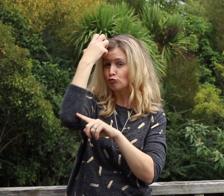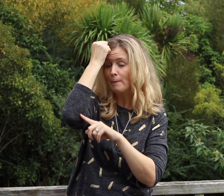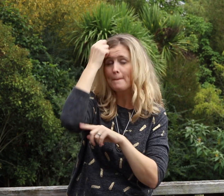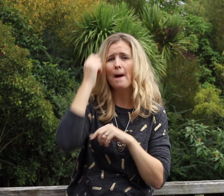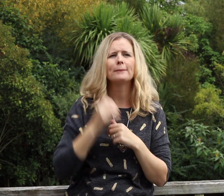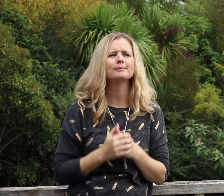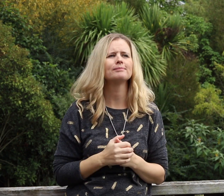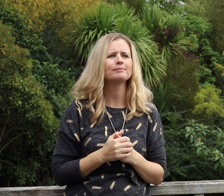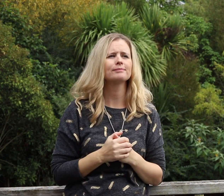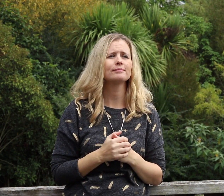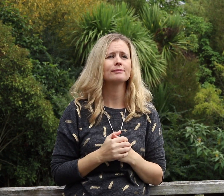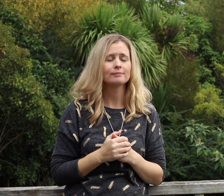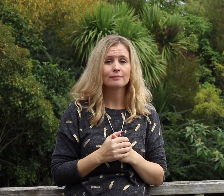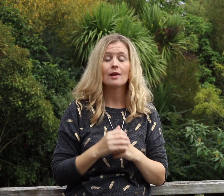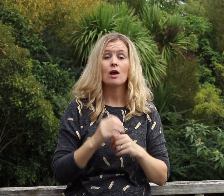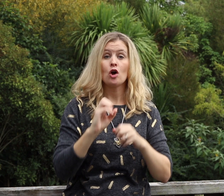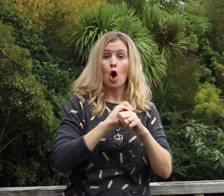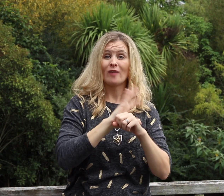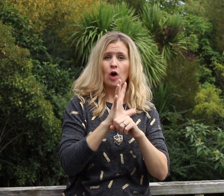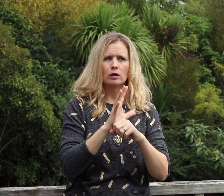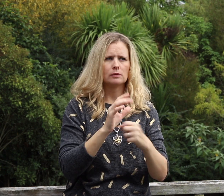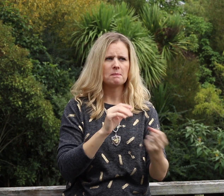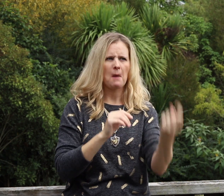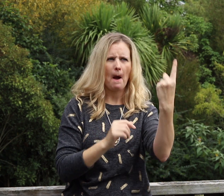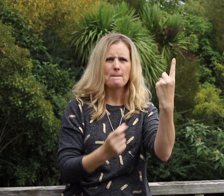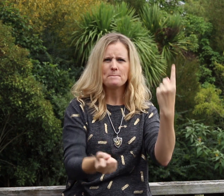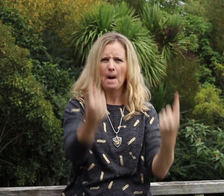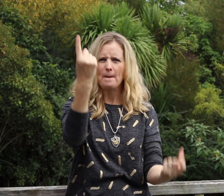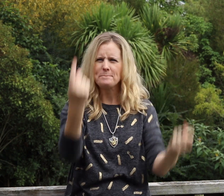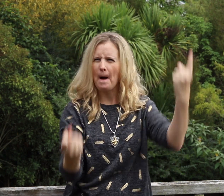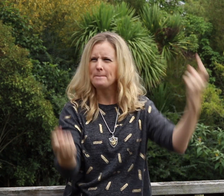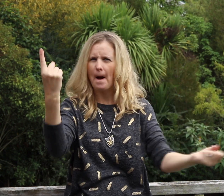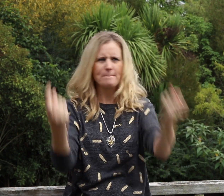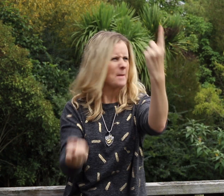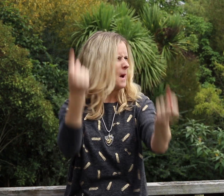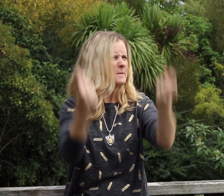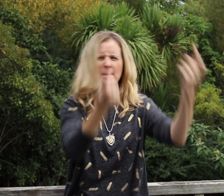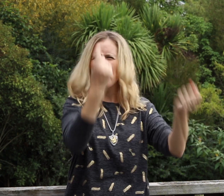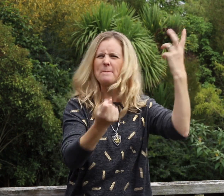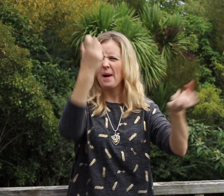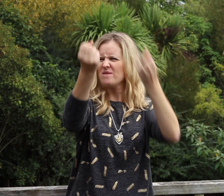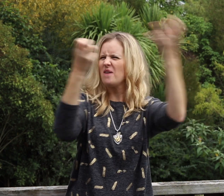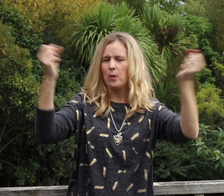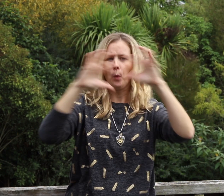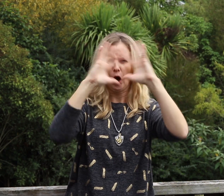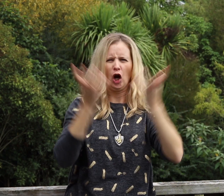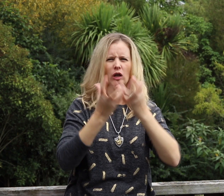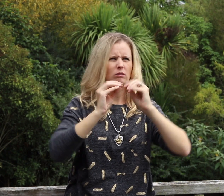from what I remember, when the pandemic was spreading all over the world,